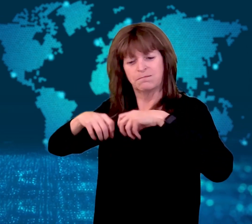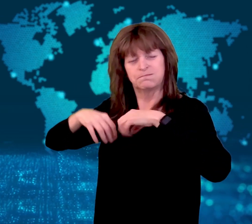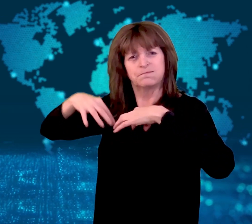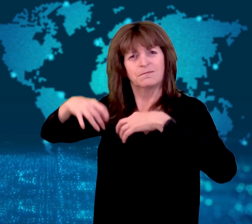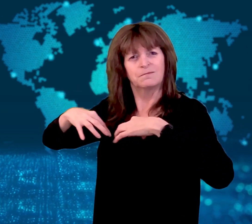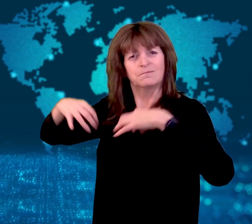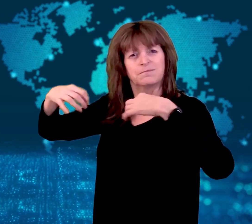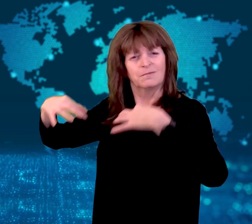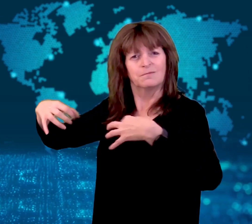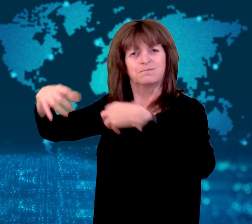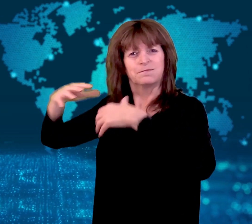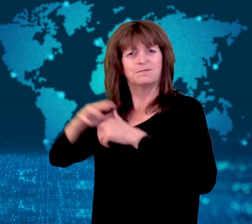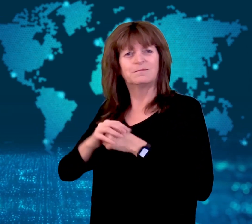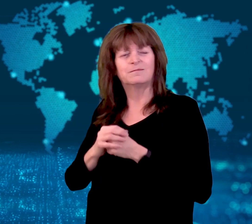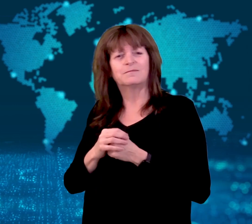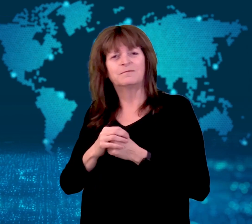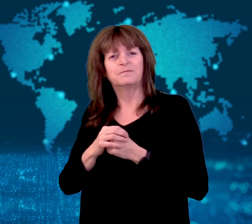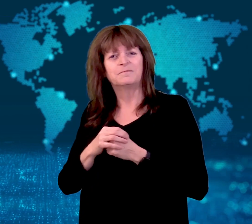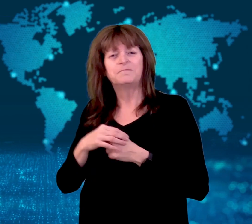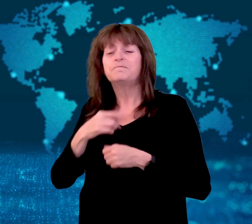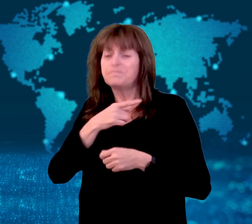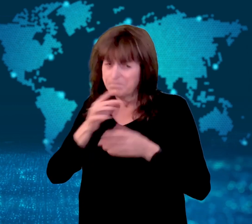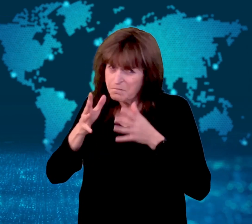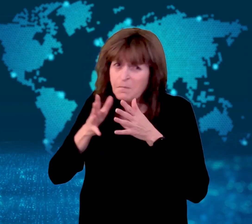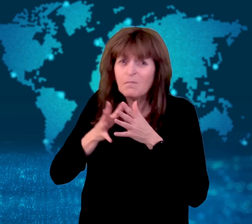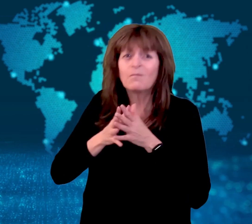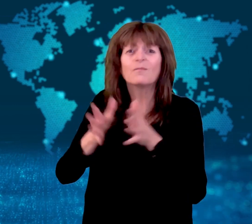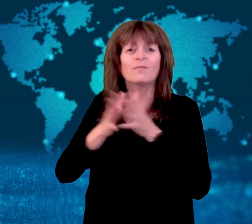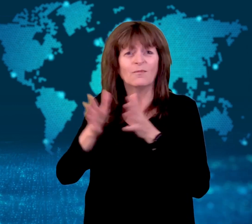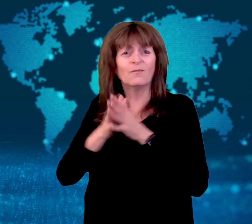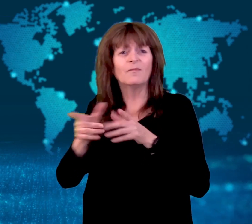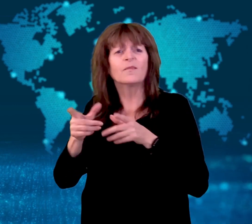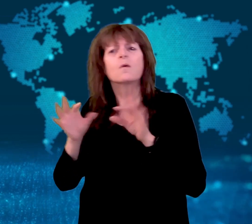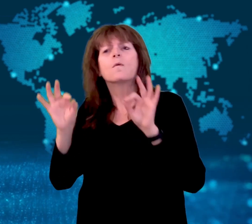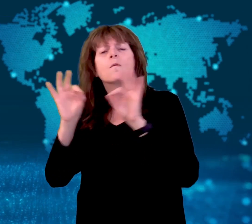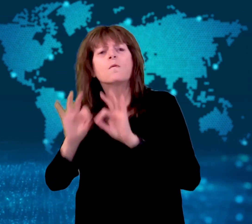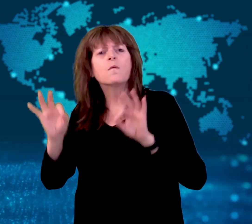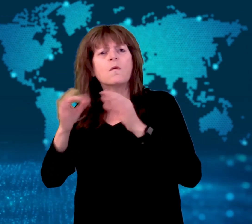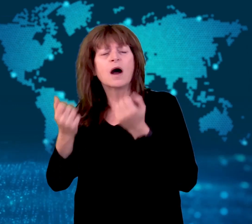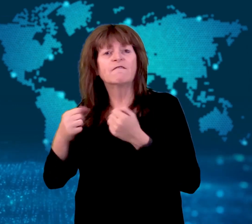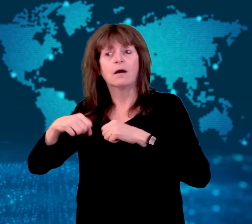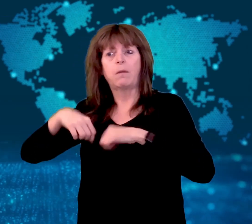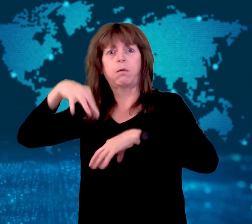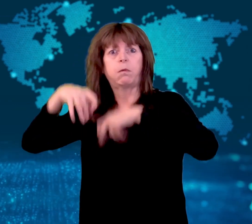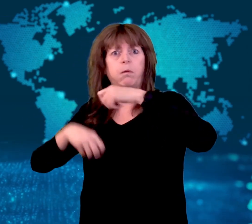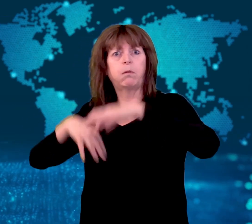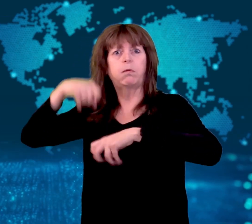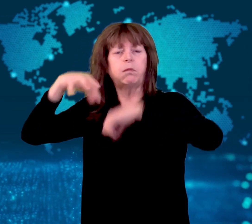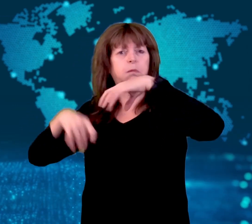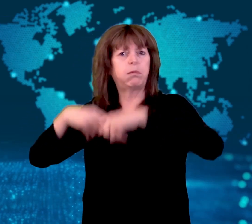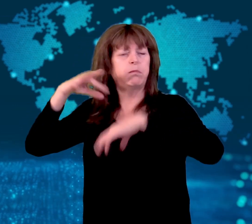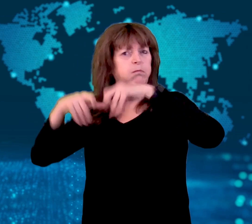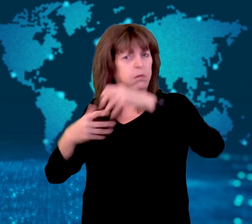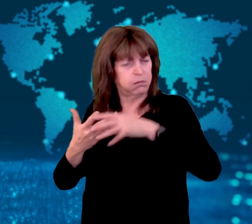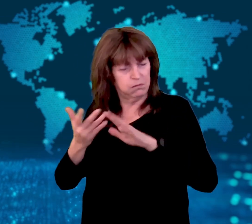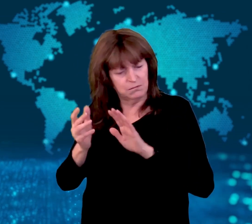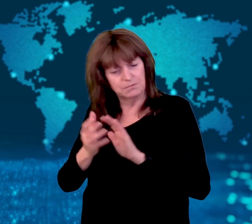The scientist has also traveled around the main island,